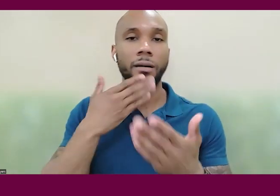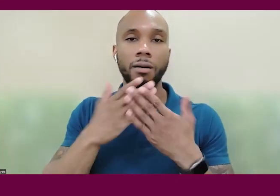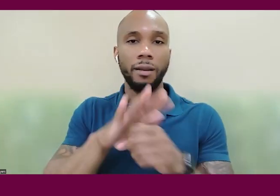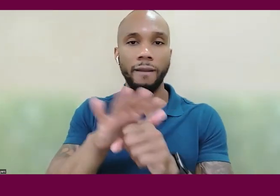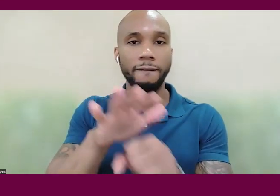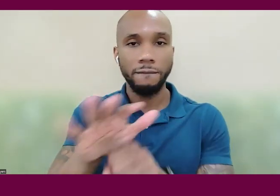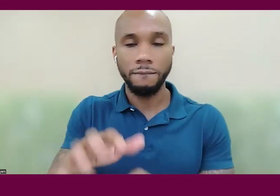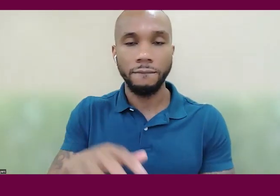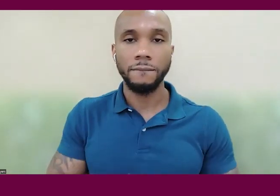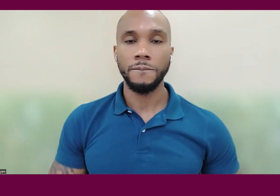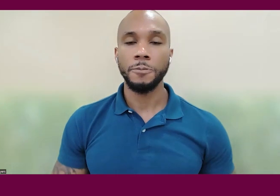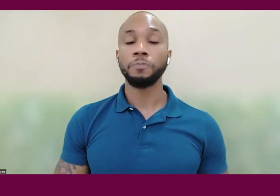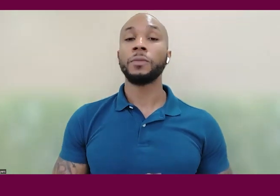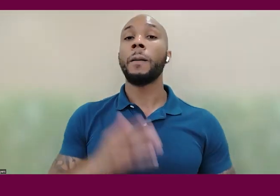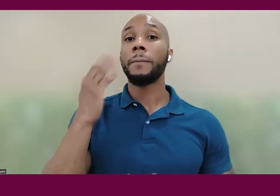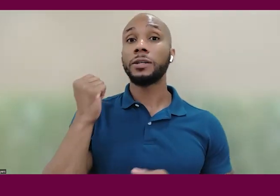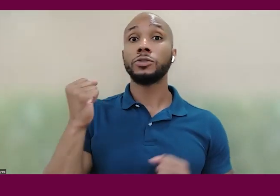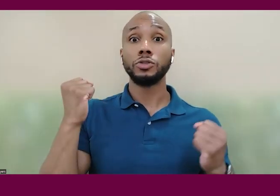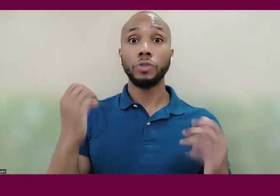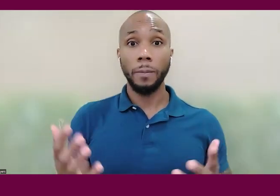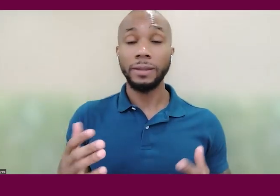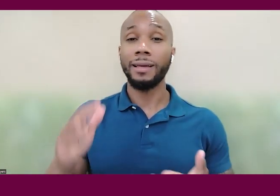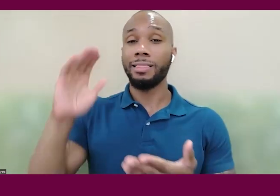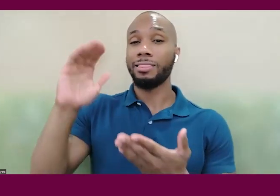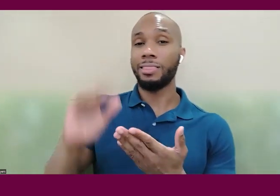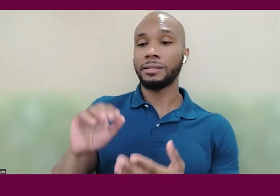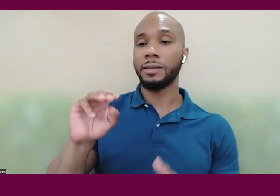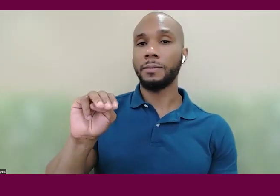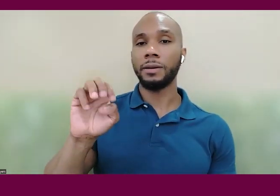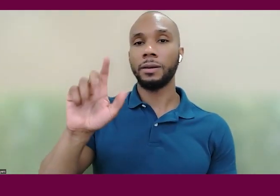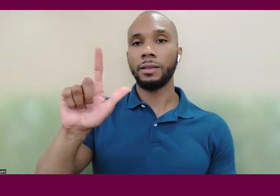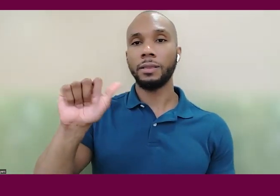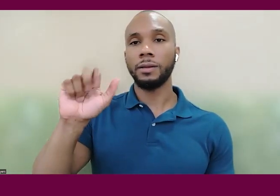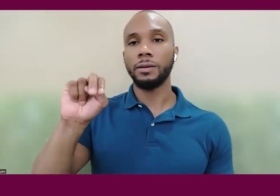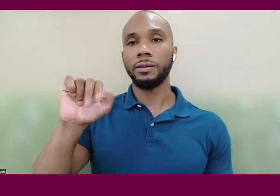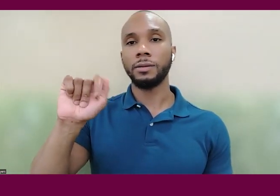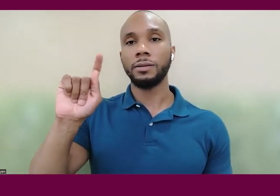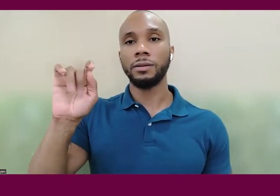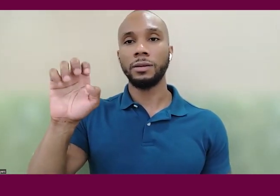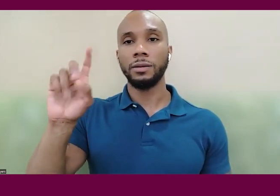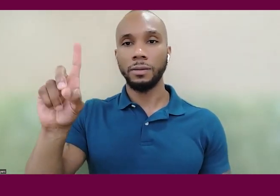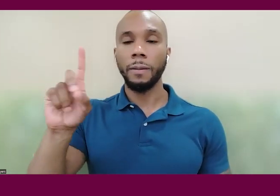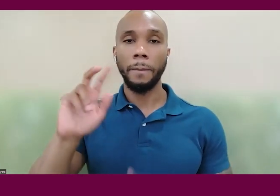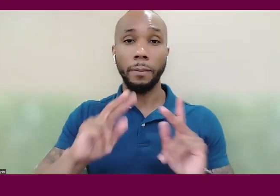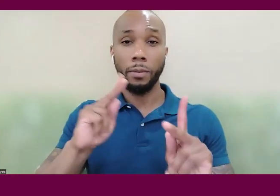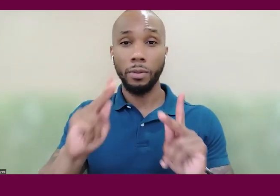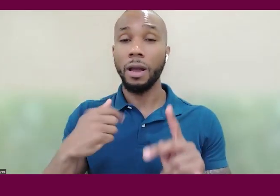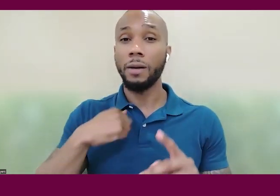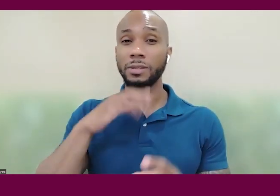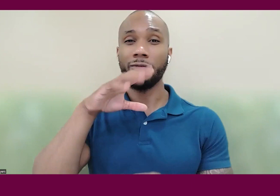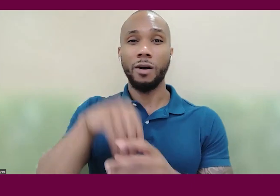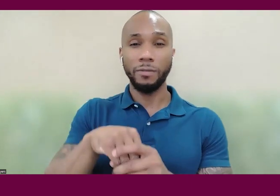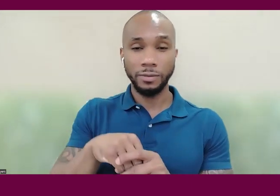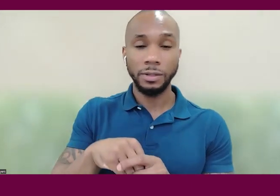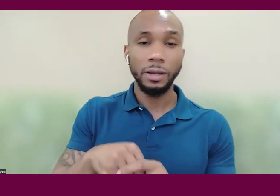It ain't good enough because there are a whole lot of less "melinated" people. Oh, my gosh. I was a part of a turkey drive.